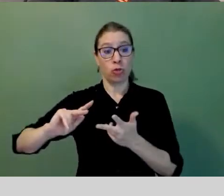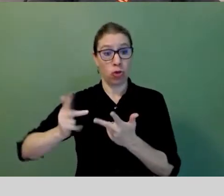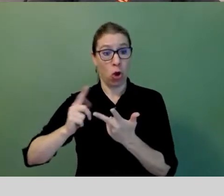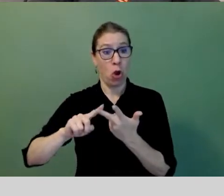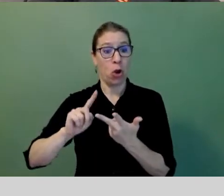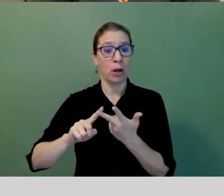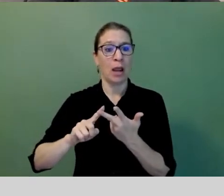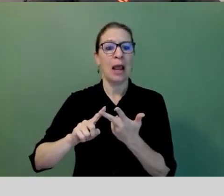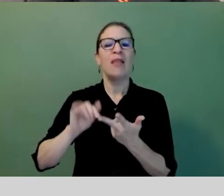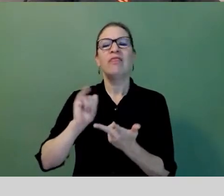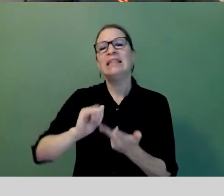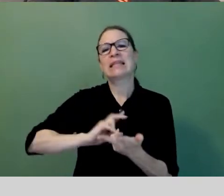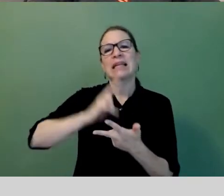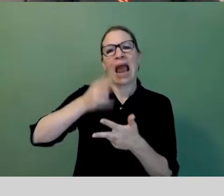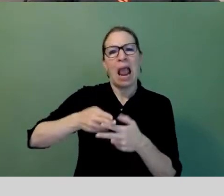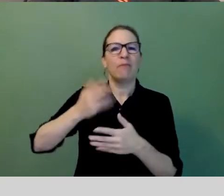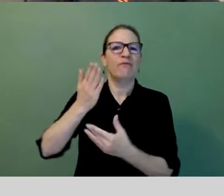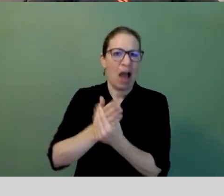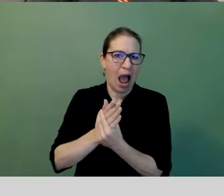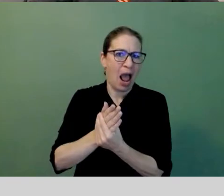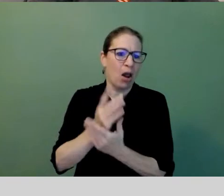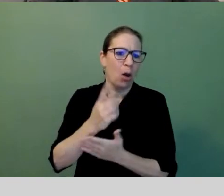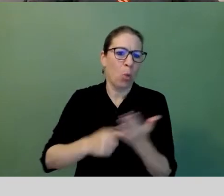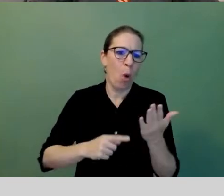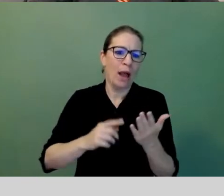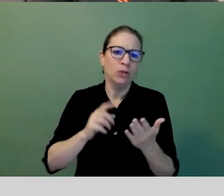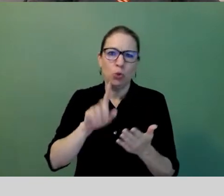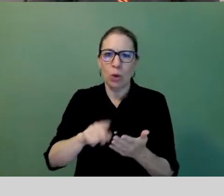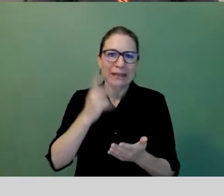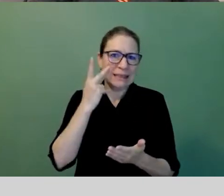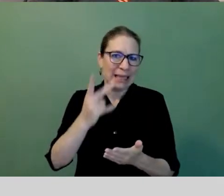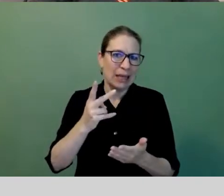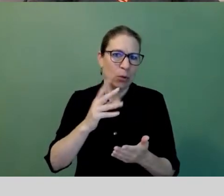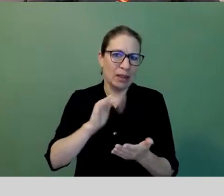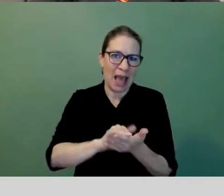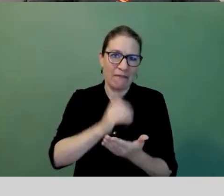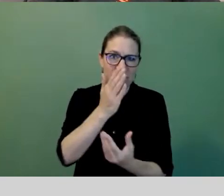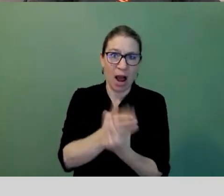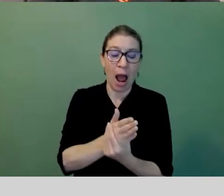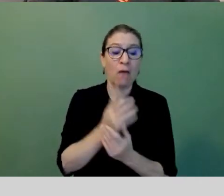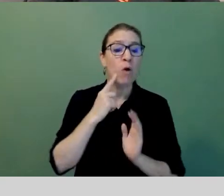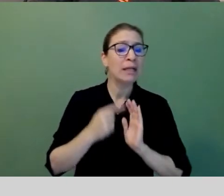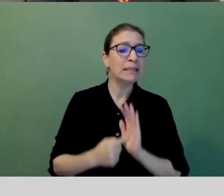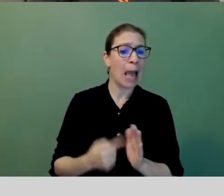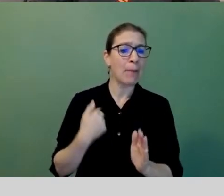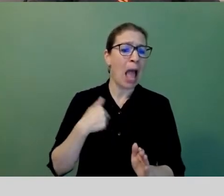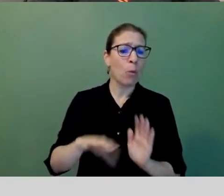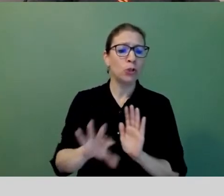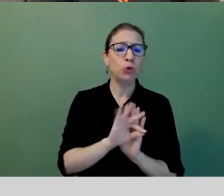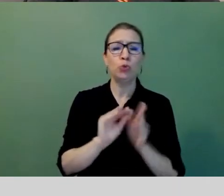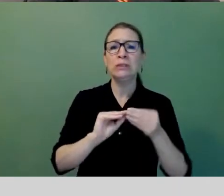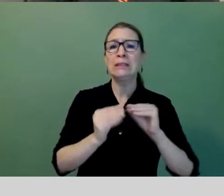what you will learn when you try to solve all the riddles in this particular file. For example, let's take this file,